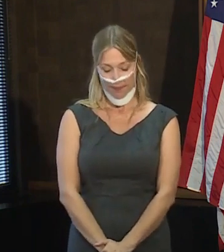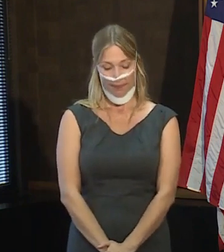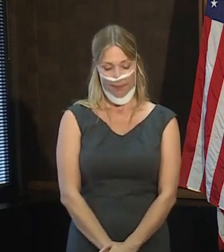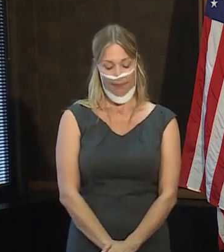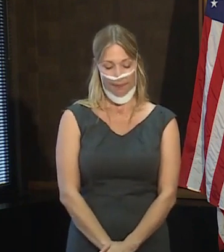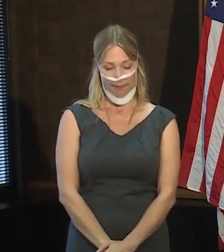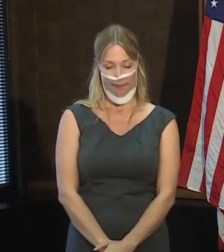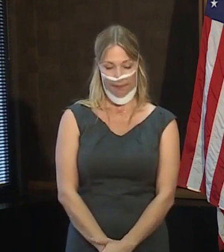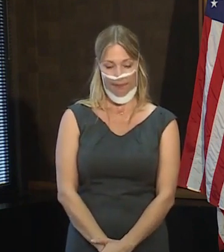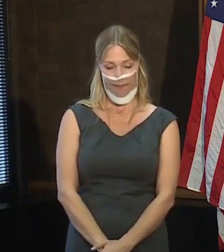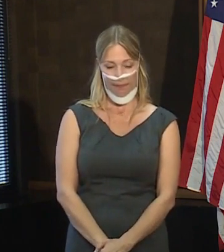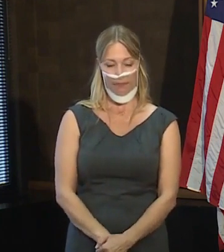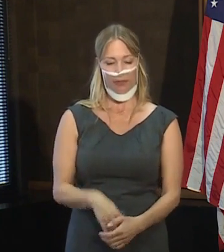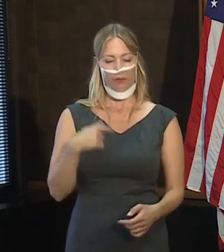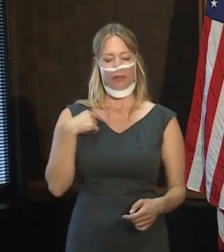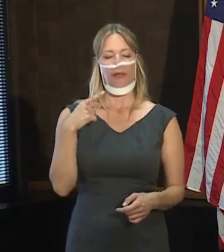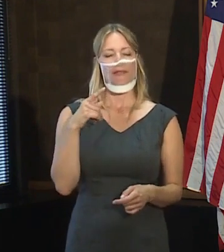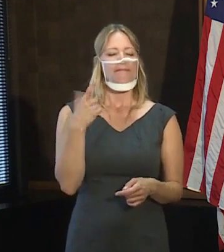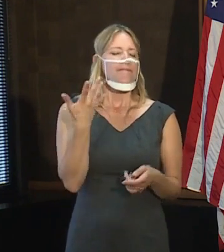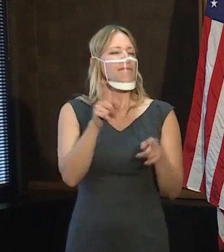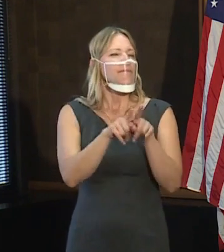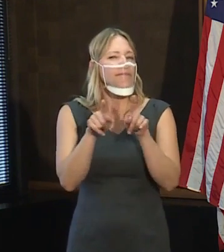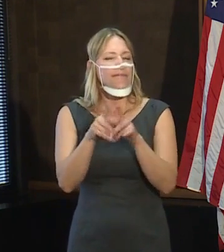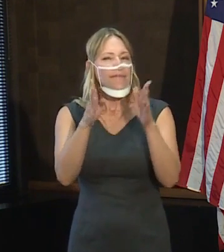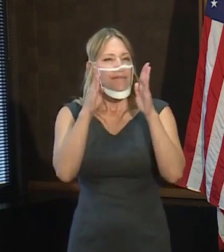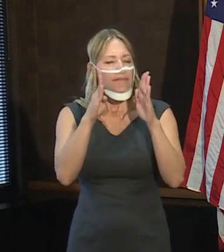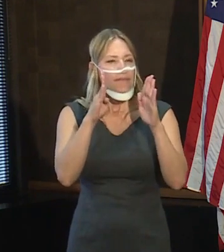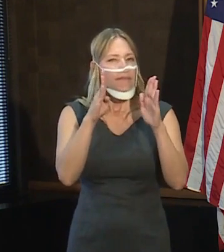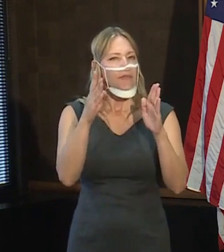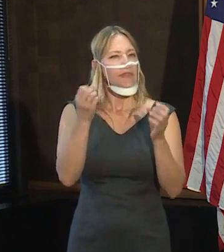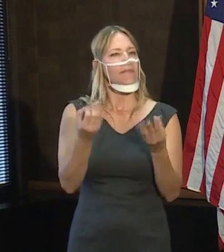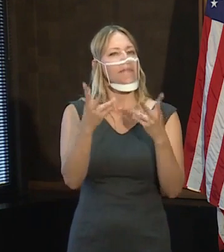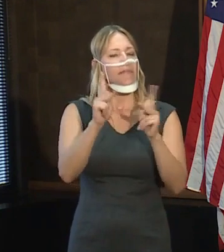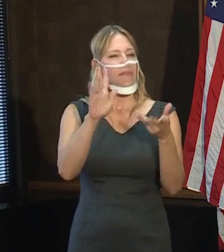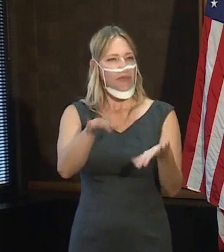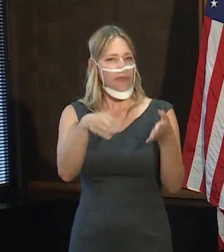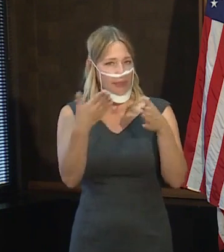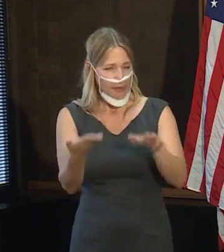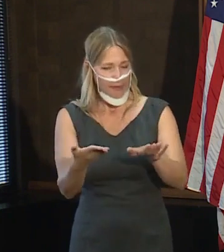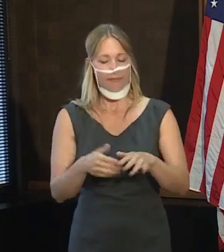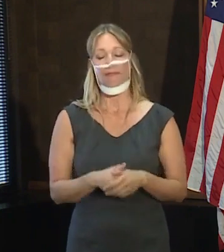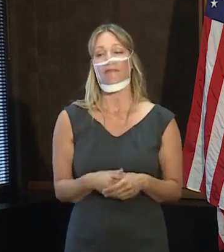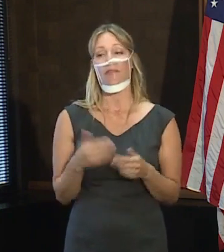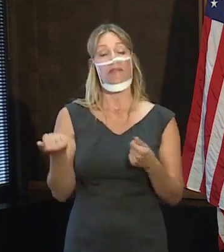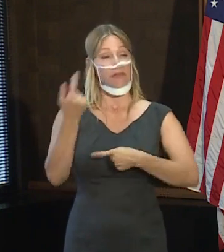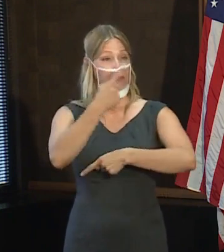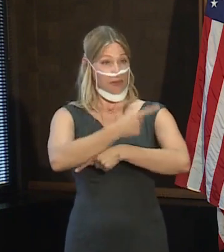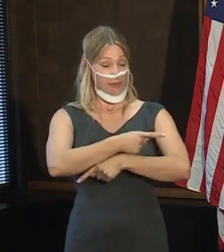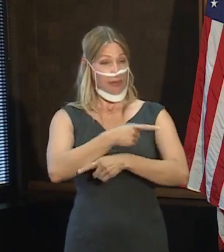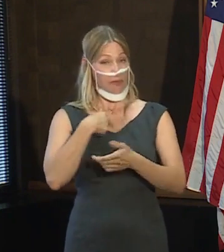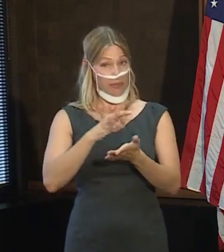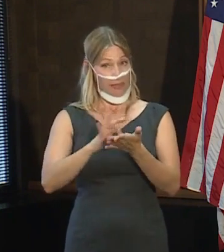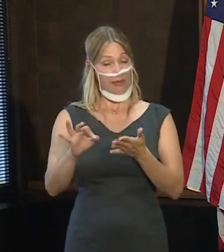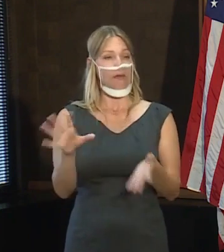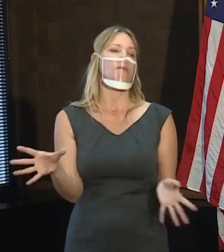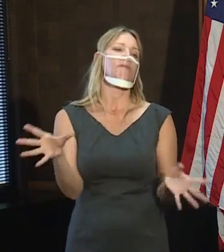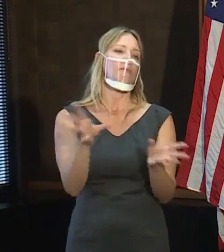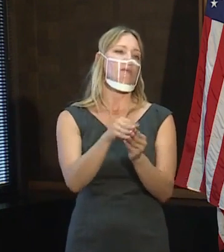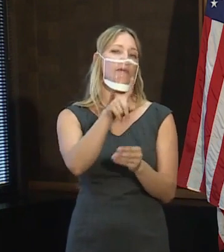SO WE PLENTY OF VENTILATO AVAILABLE AT THIS TIME. ANOTHER STATISTIC IS ALWAYS OUR DEATH.